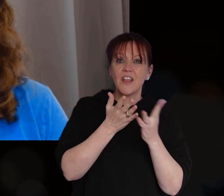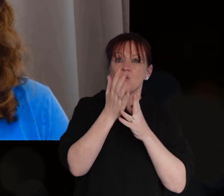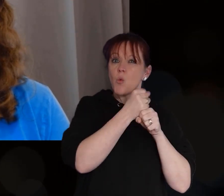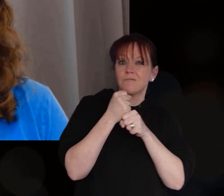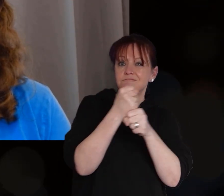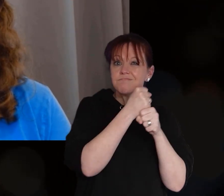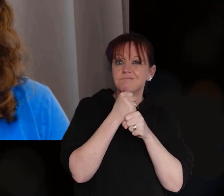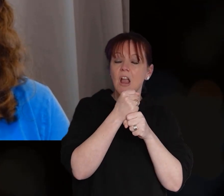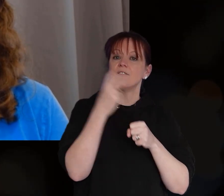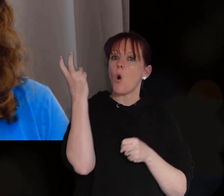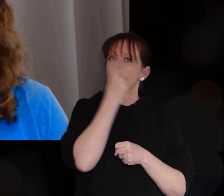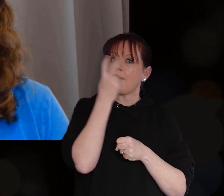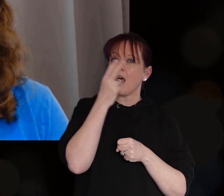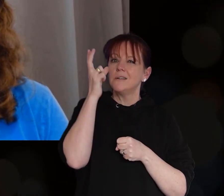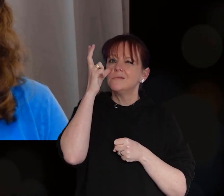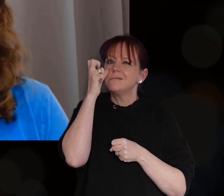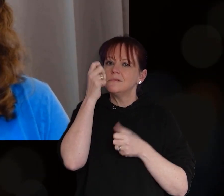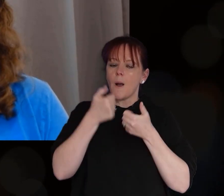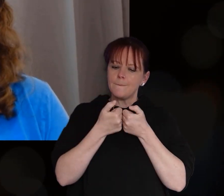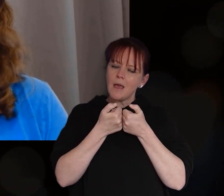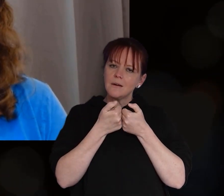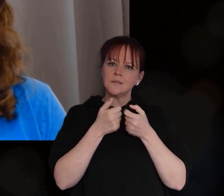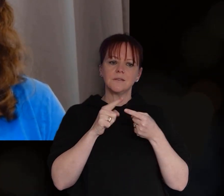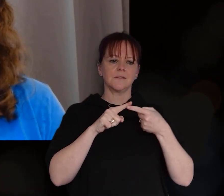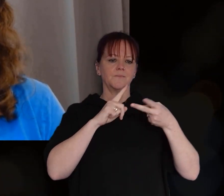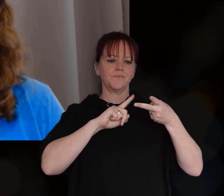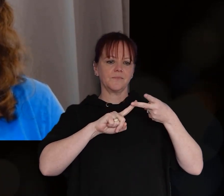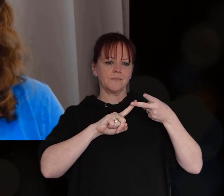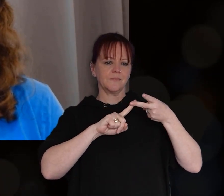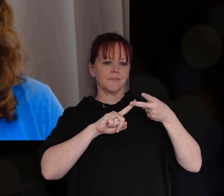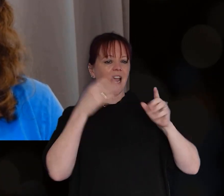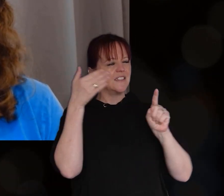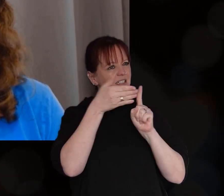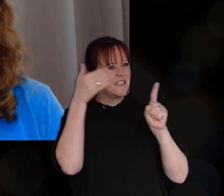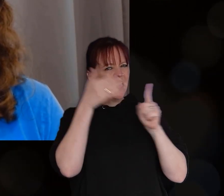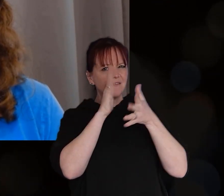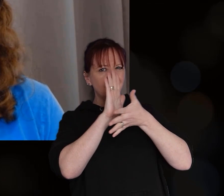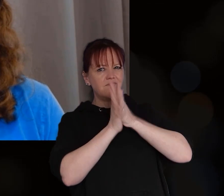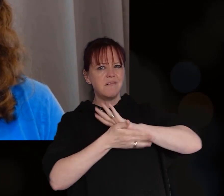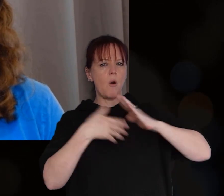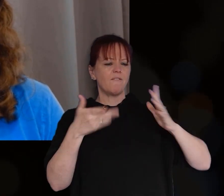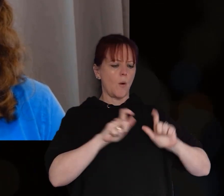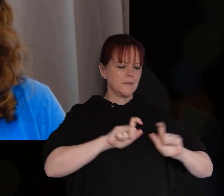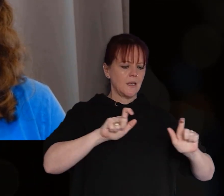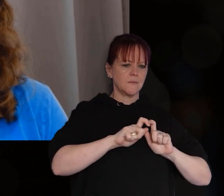for Blind and Low Vision Players", "Detecting Discrepancies between Subtitles and Audio